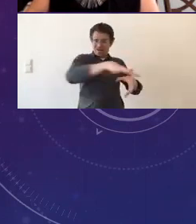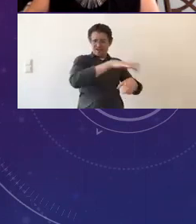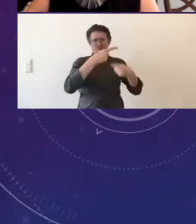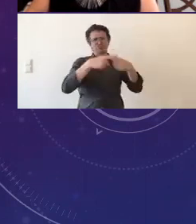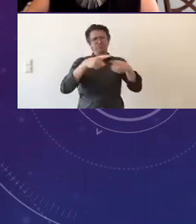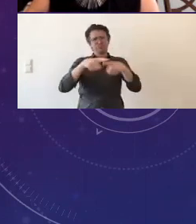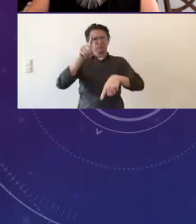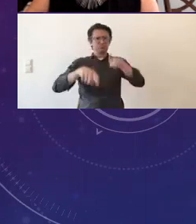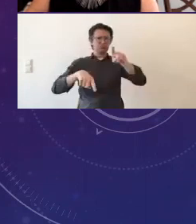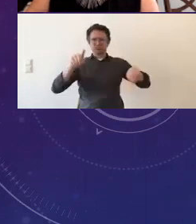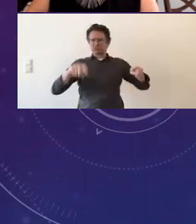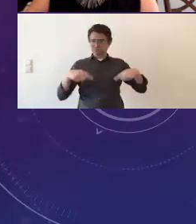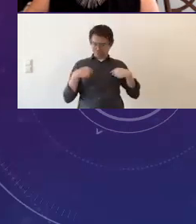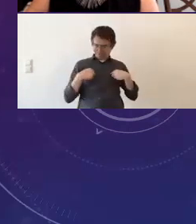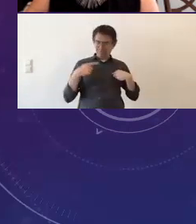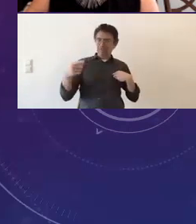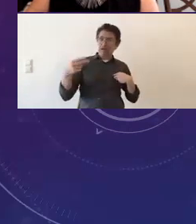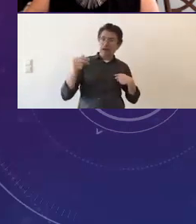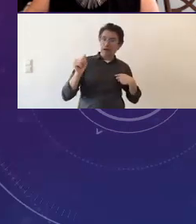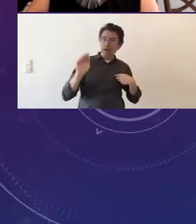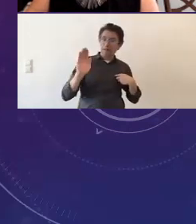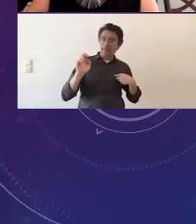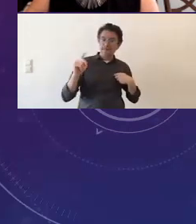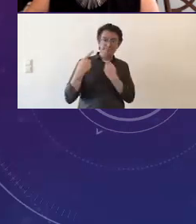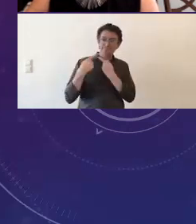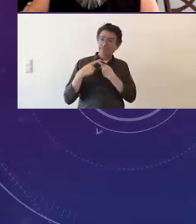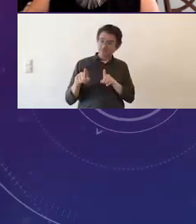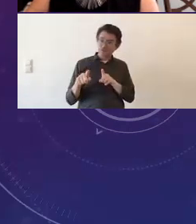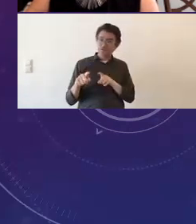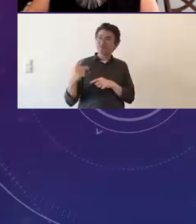Harvard but we have a different background we have a different life